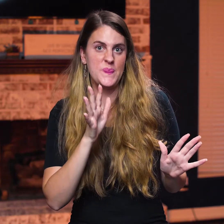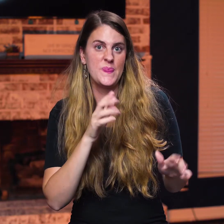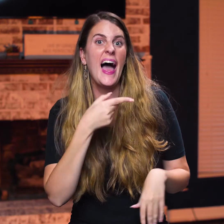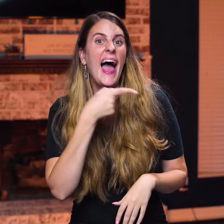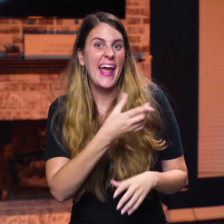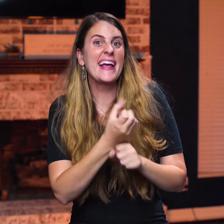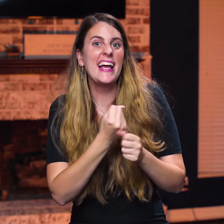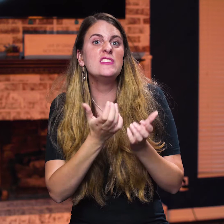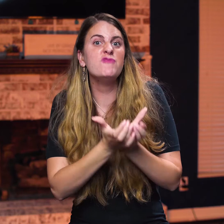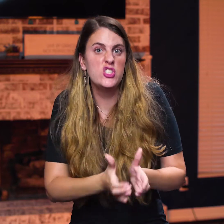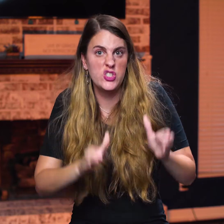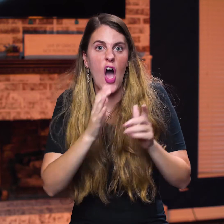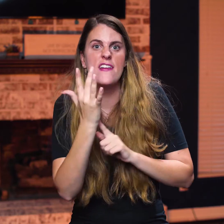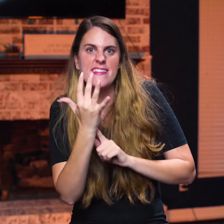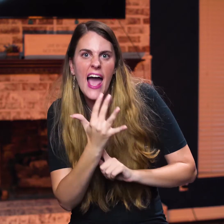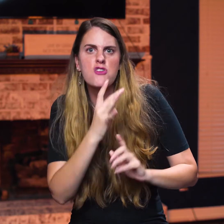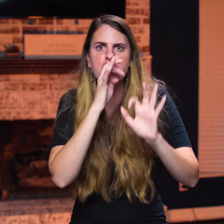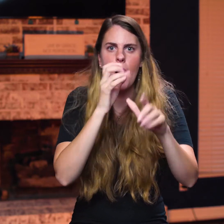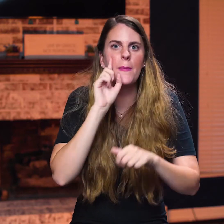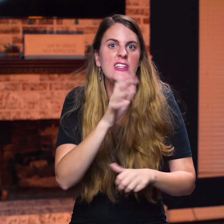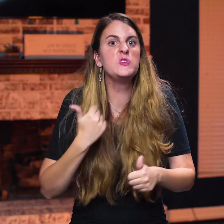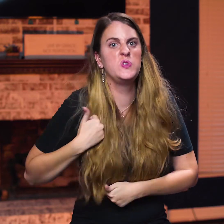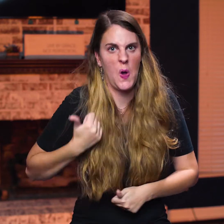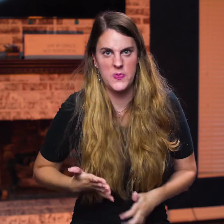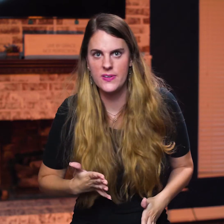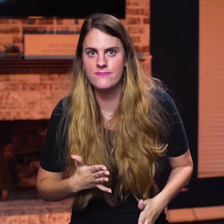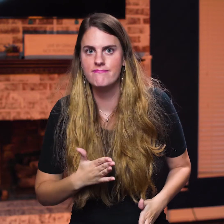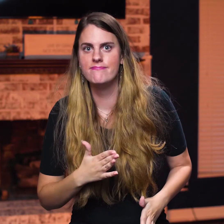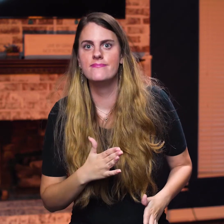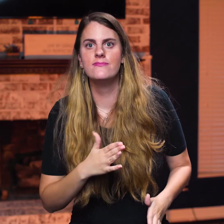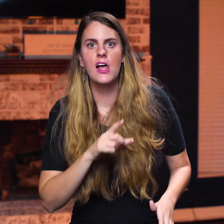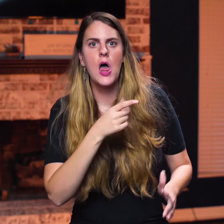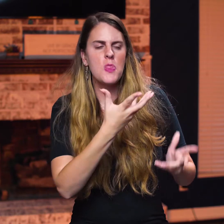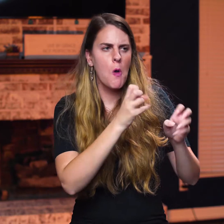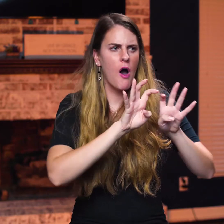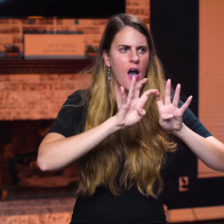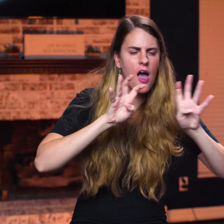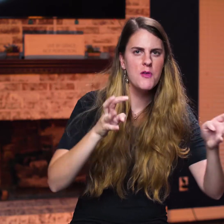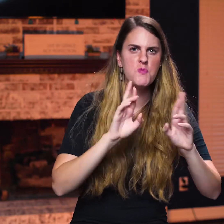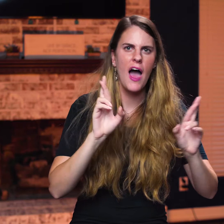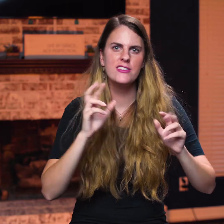He gets jars, candles, and trumpets for his soldiers, stationing them